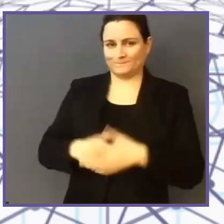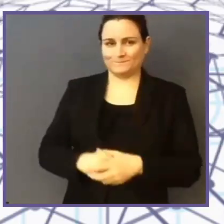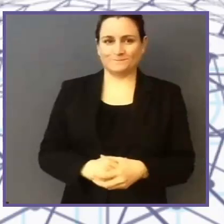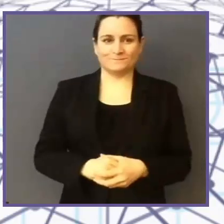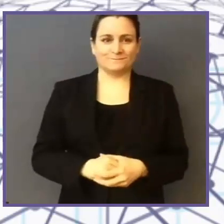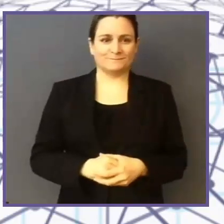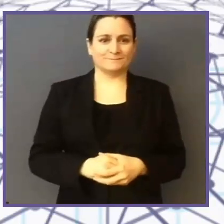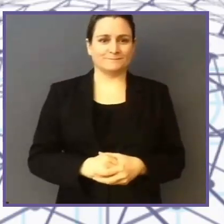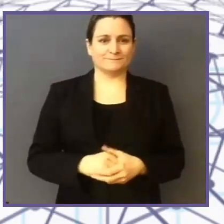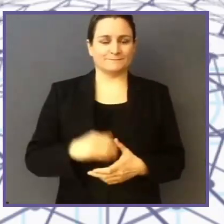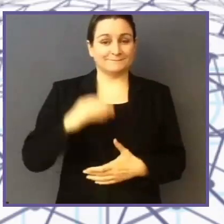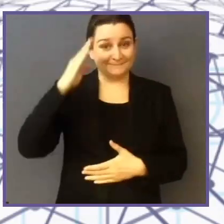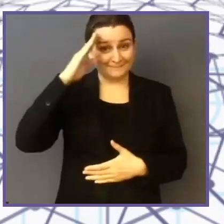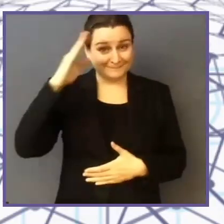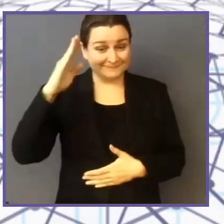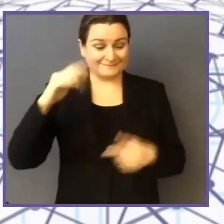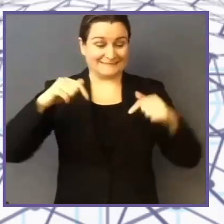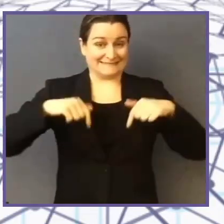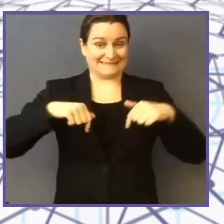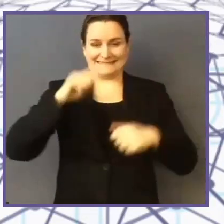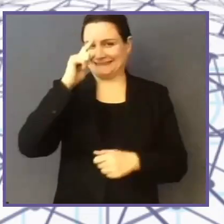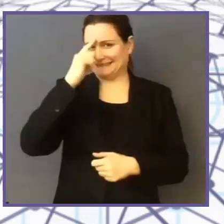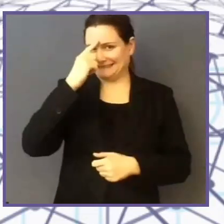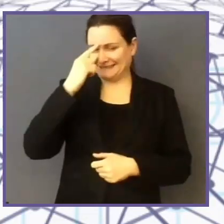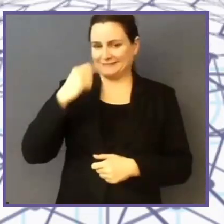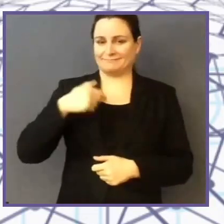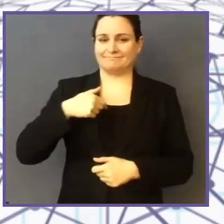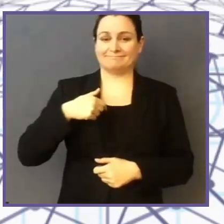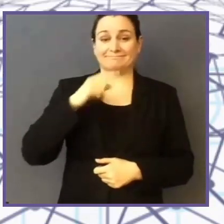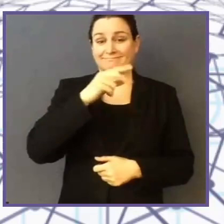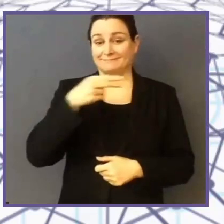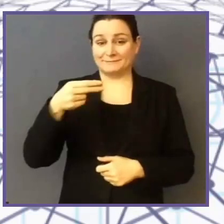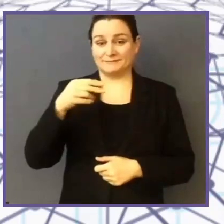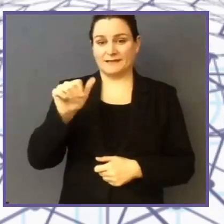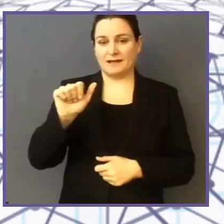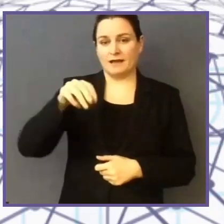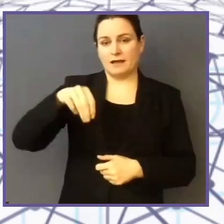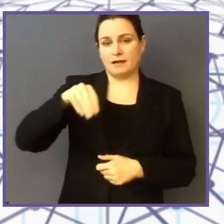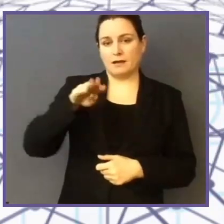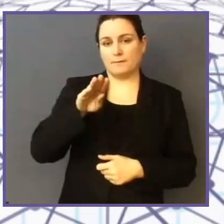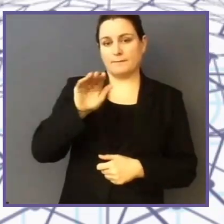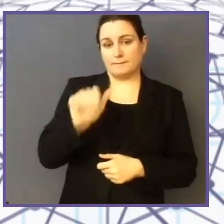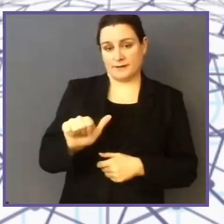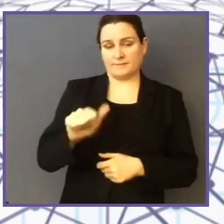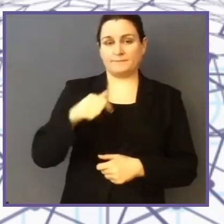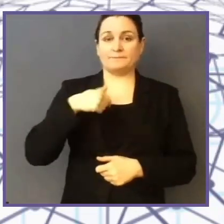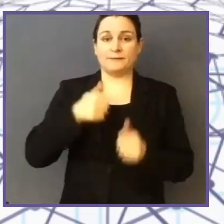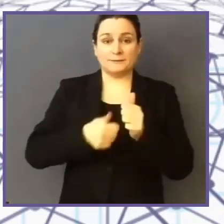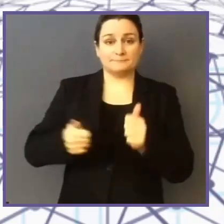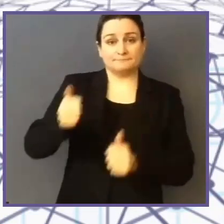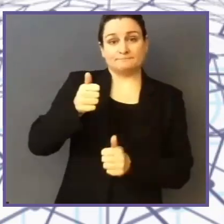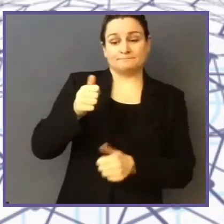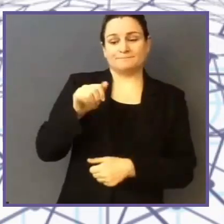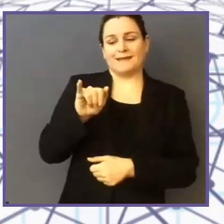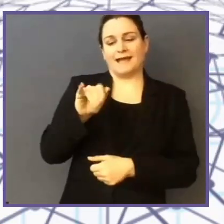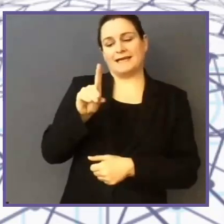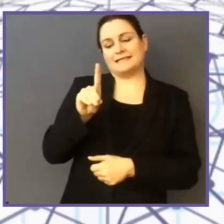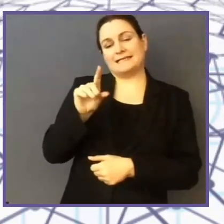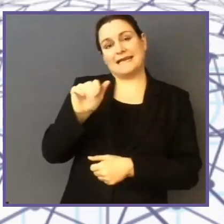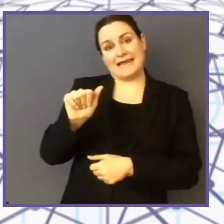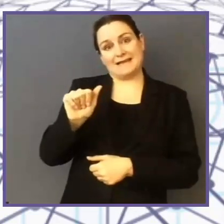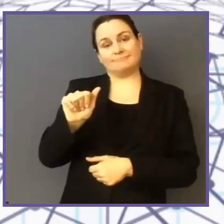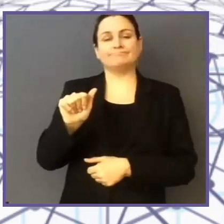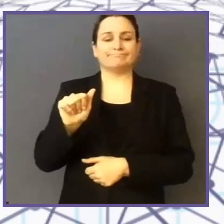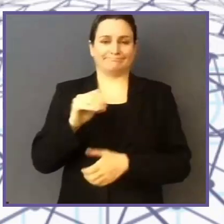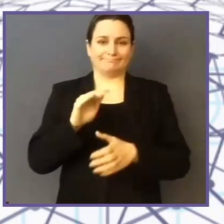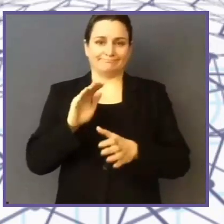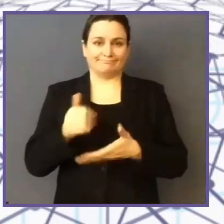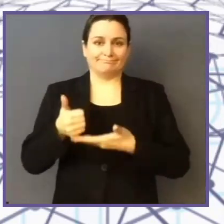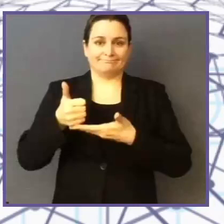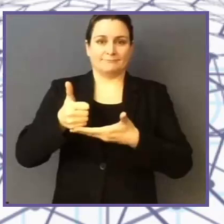From India My name is Amar Sagar and I am the Senior Manager of the either Sightsavers